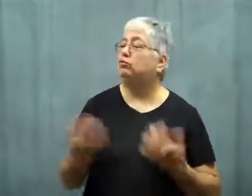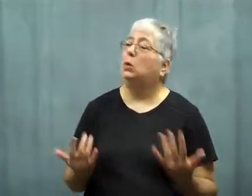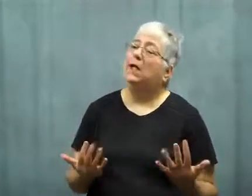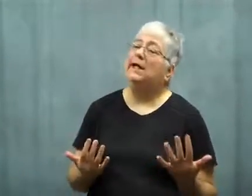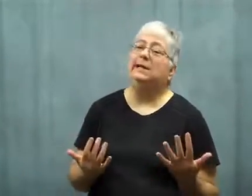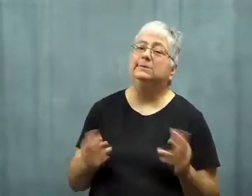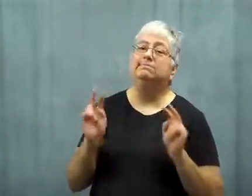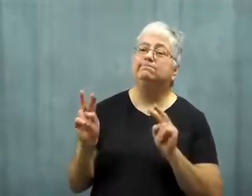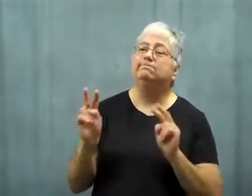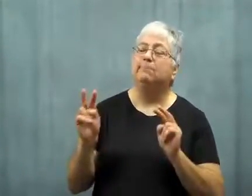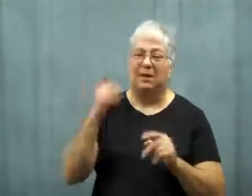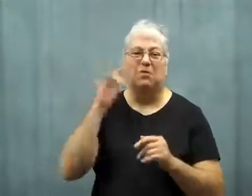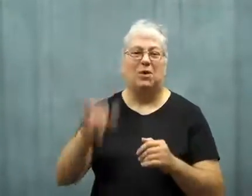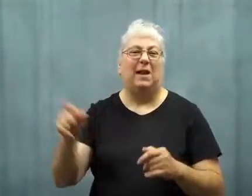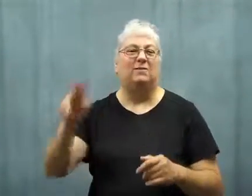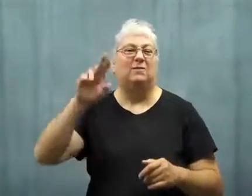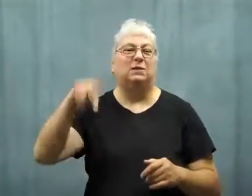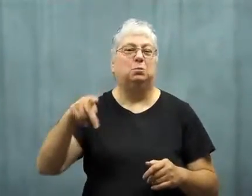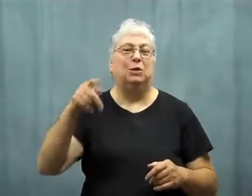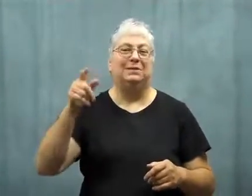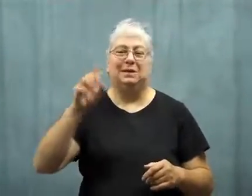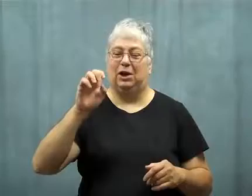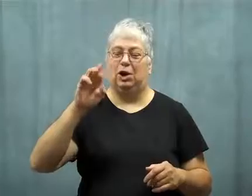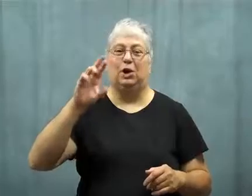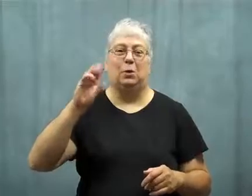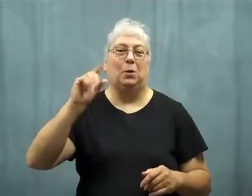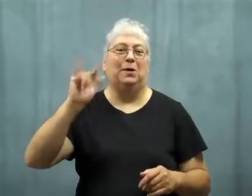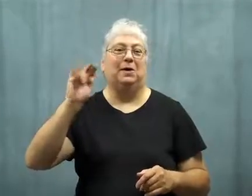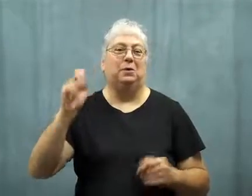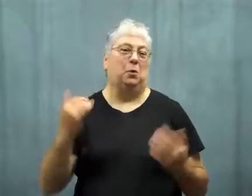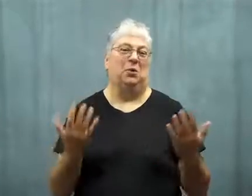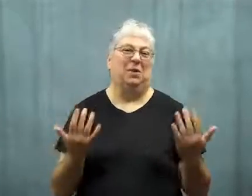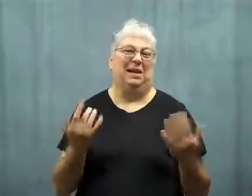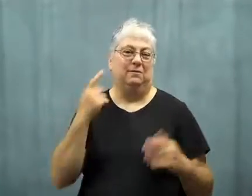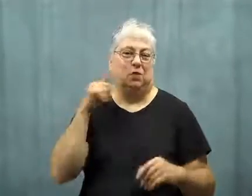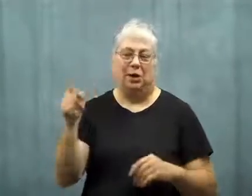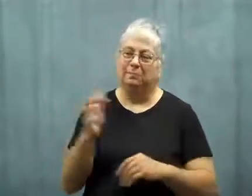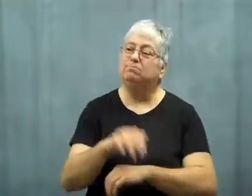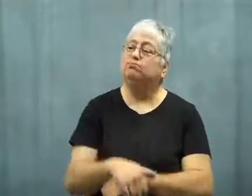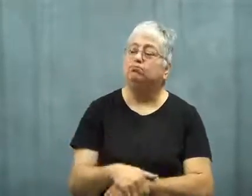He stood there and waited for the vice president, Ercolino.